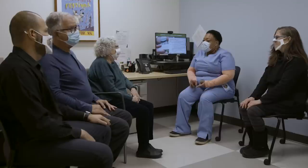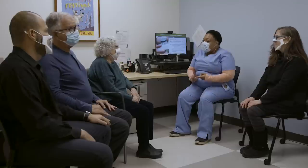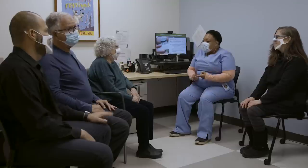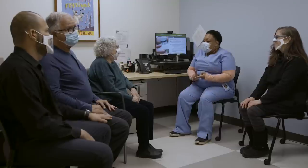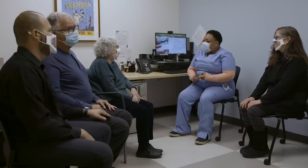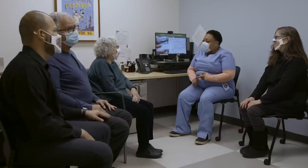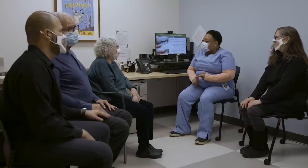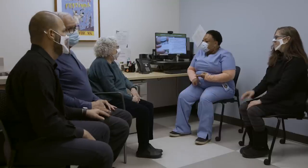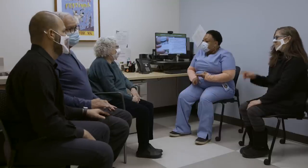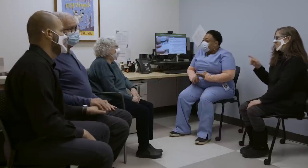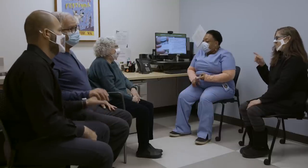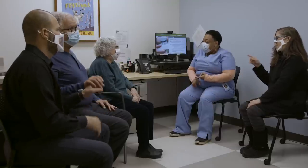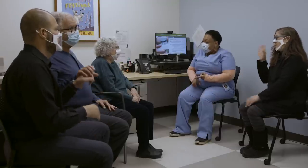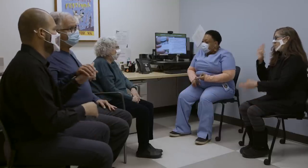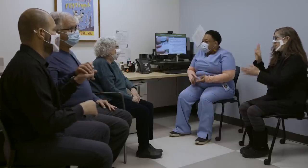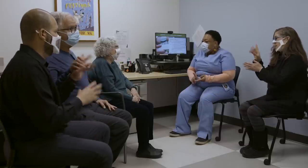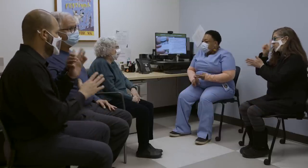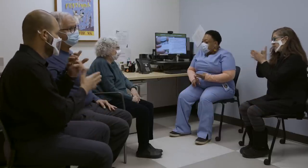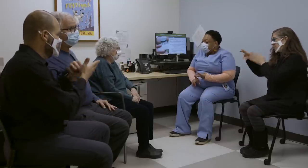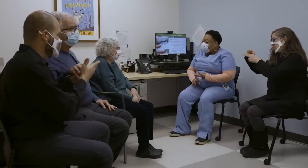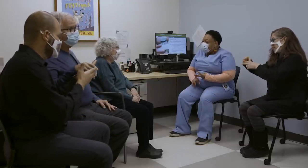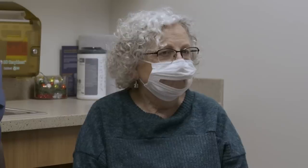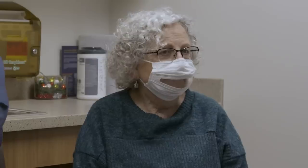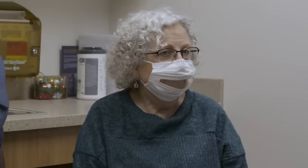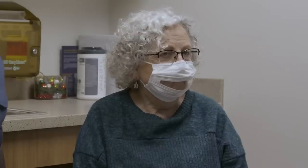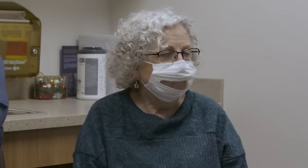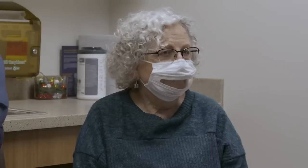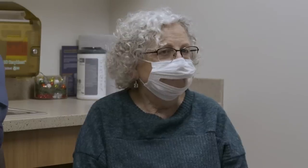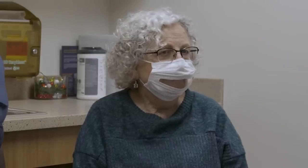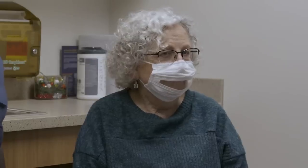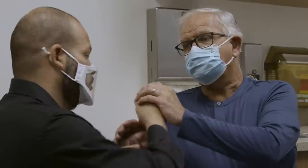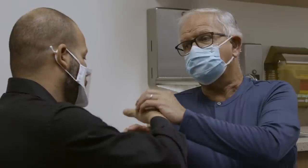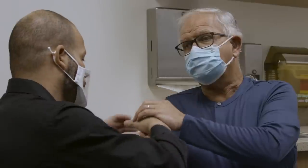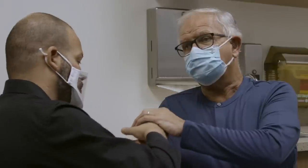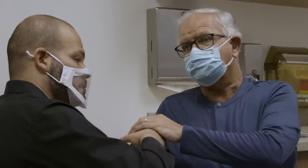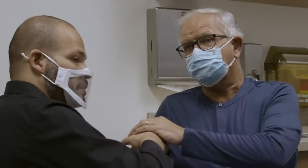I will be weighing you, checking your blood pressure, and checking your blood oxygen levels.